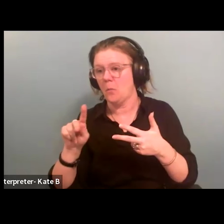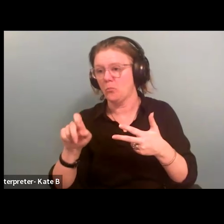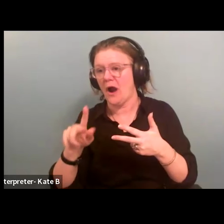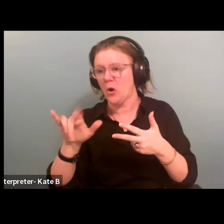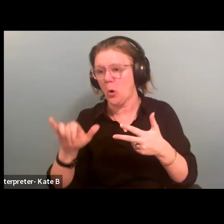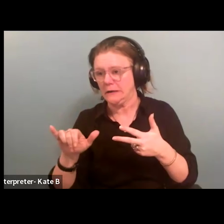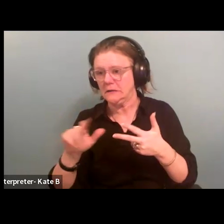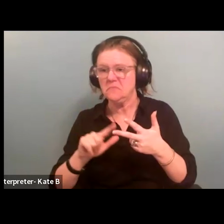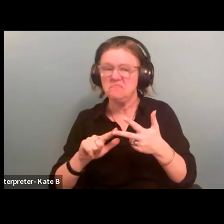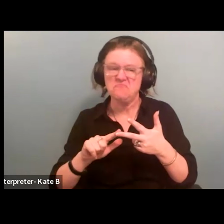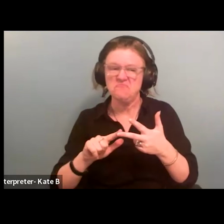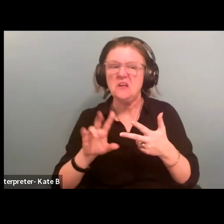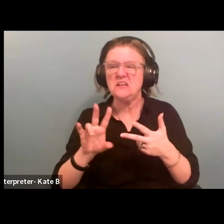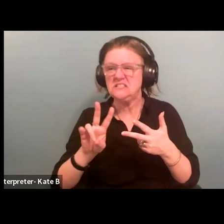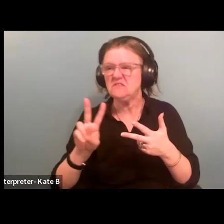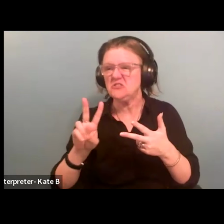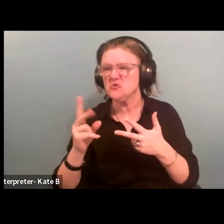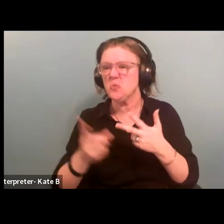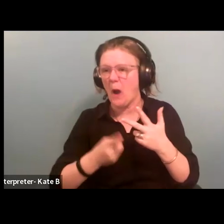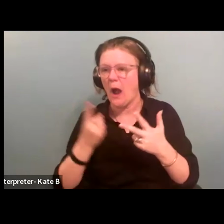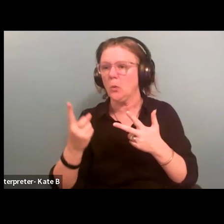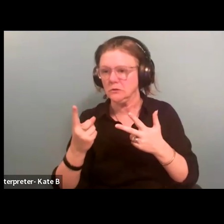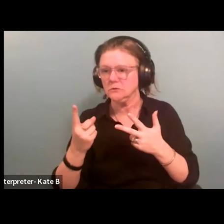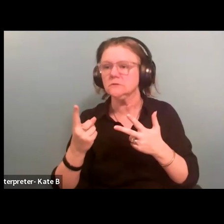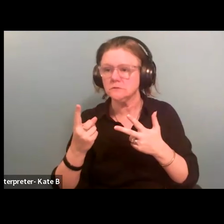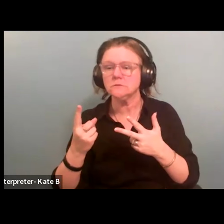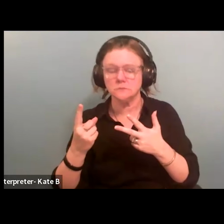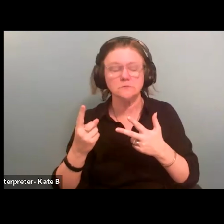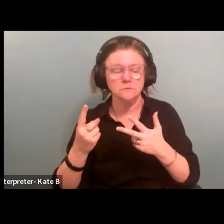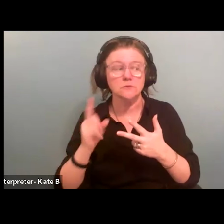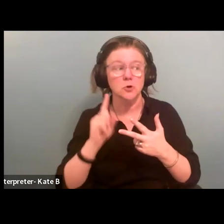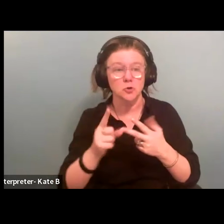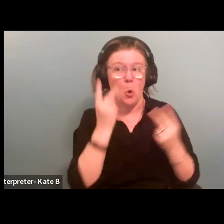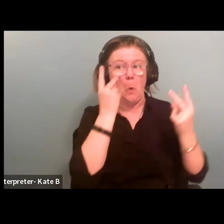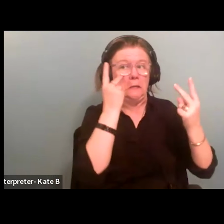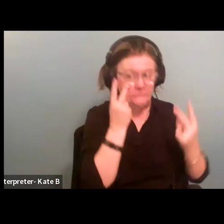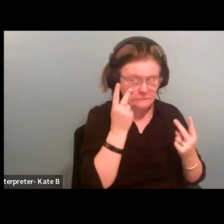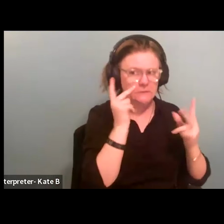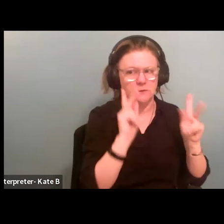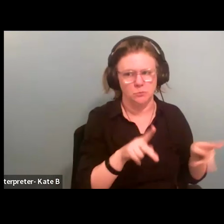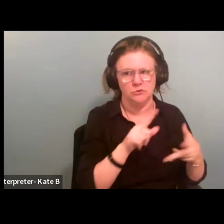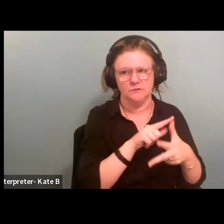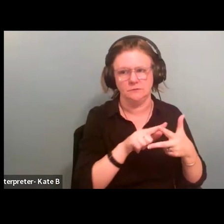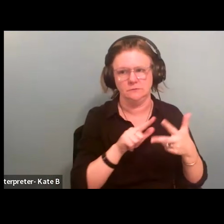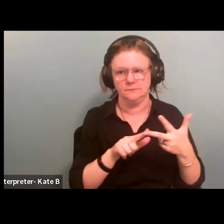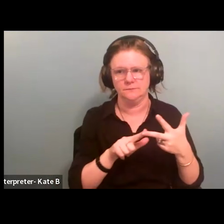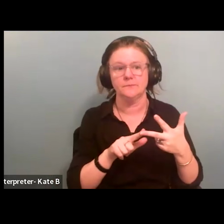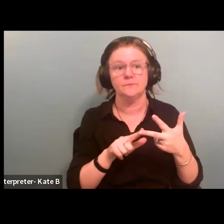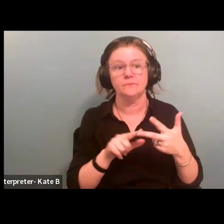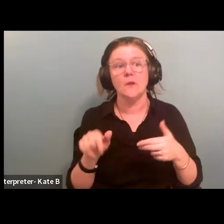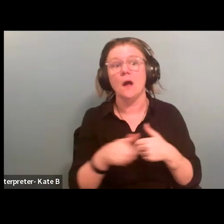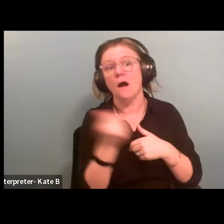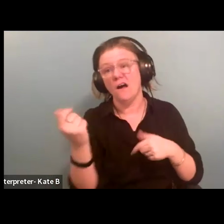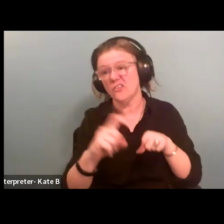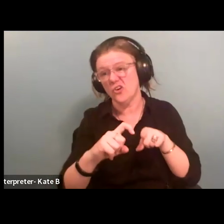We have 72 hours before we really need to go out on that call. And then a lot of the calls we get,